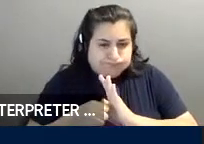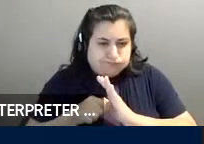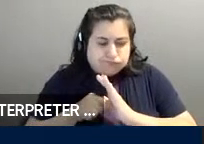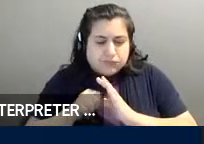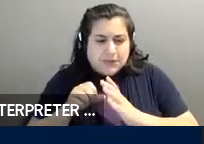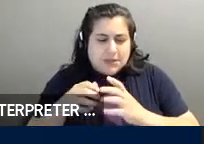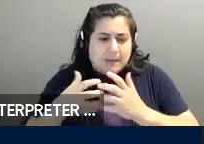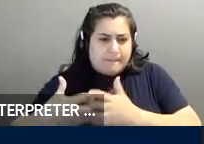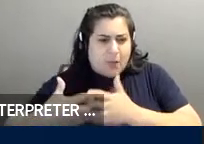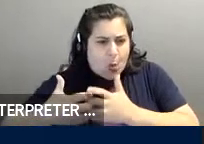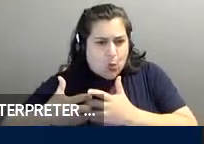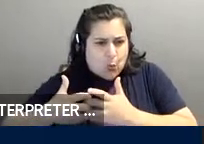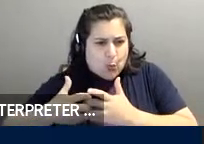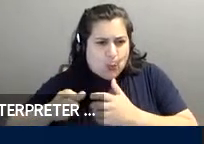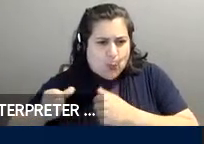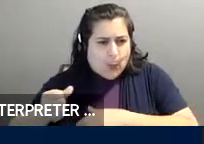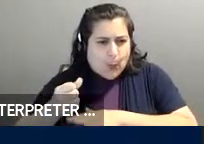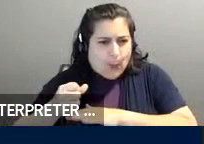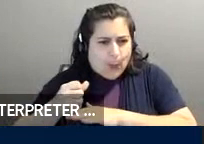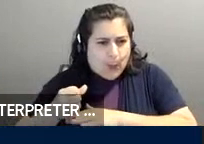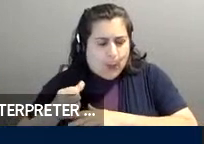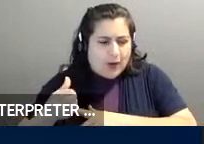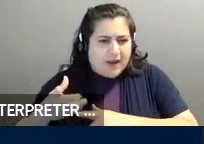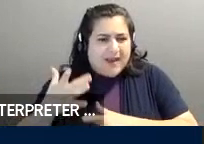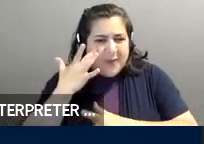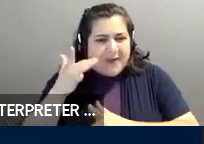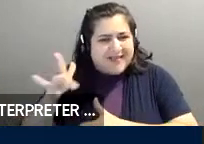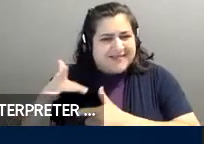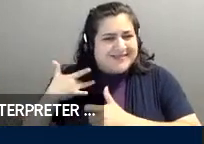sizes and space requirements of this group.